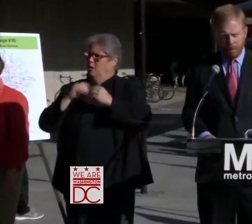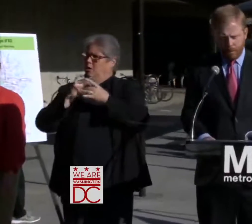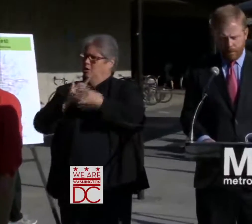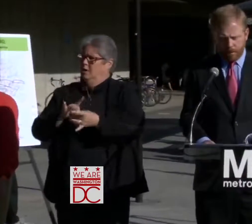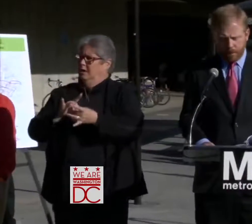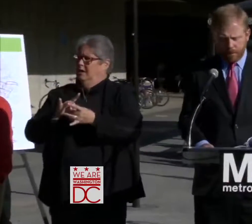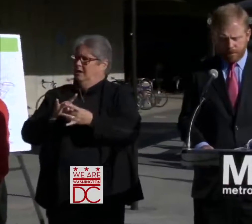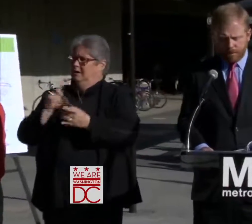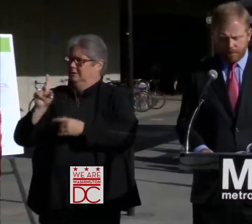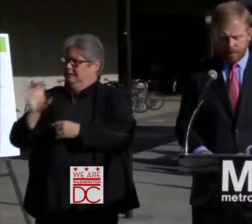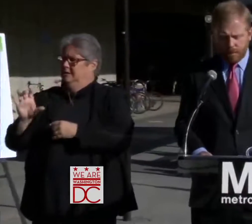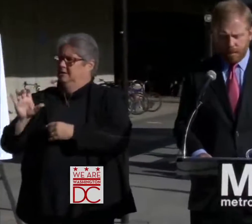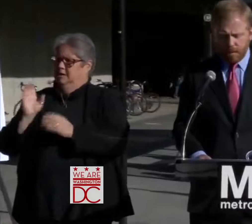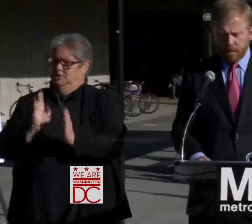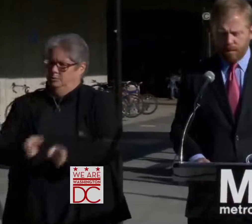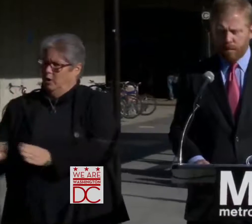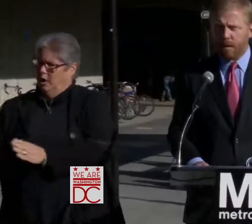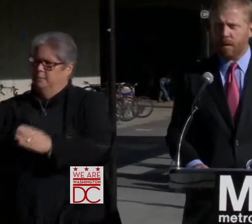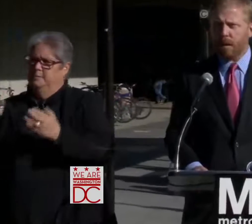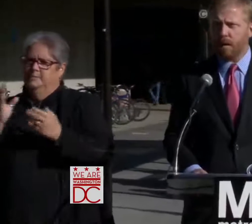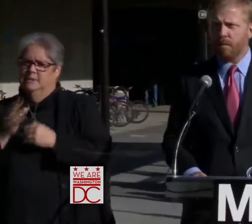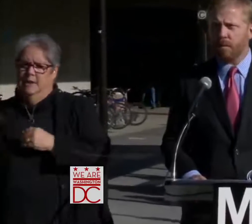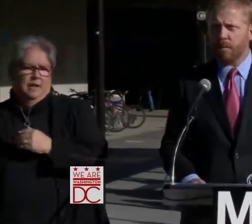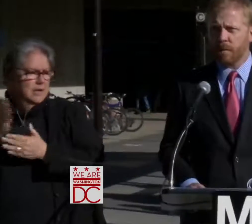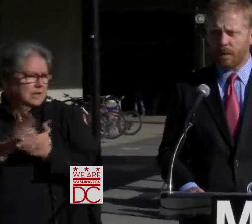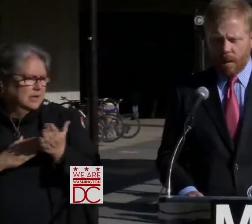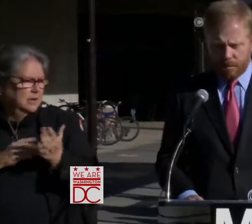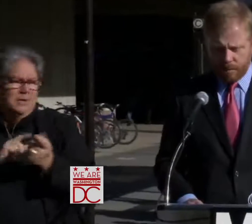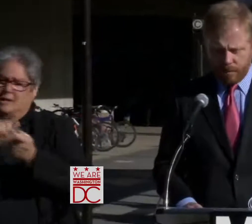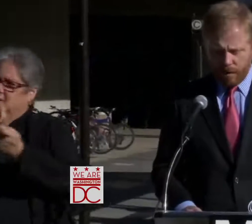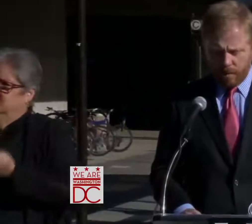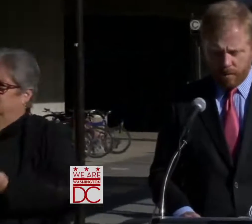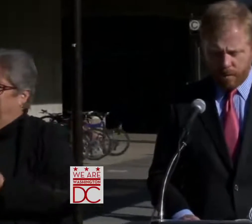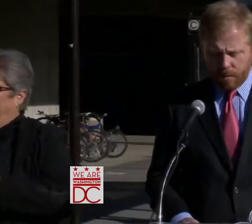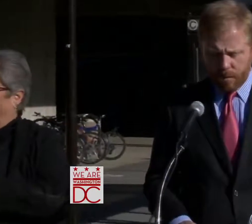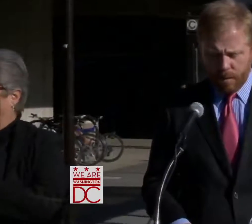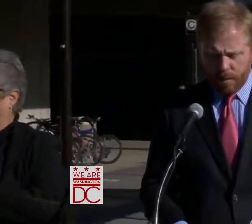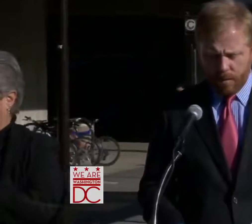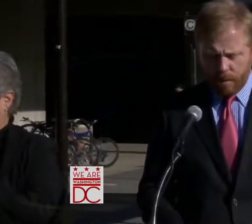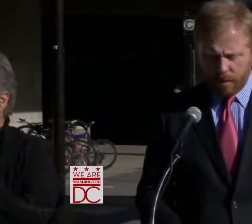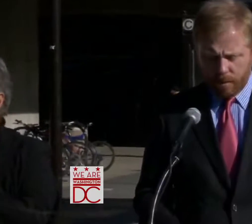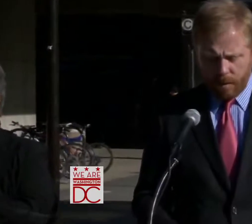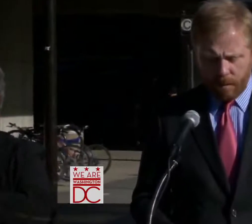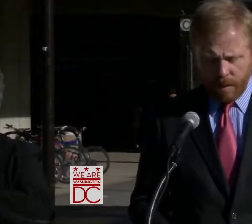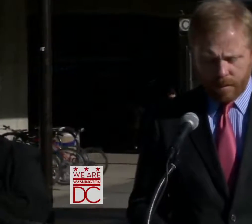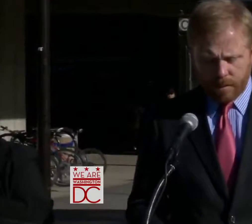PREPARATIONS AND SOME OF THE SPECIFIC OPTIONS AVAILABLE TO METRO RAIL RIDERS.